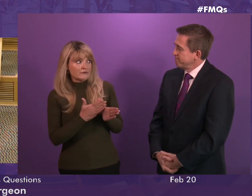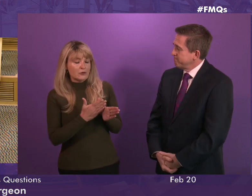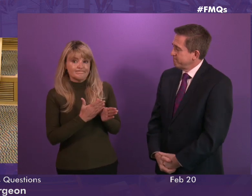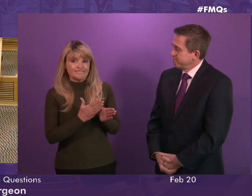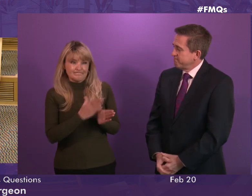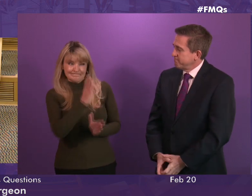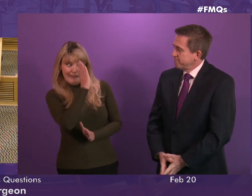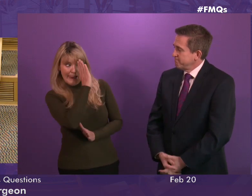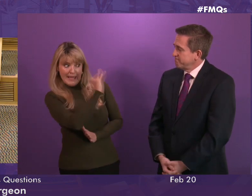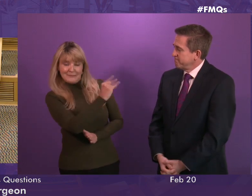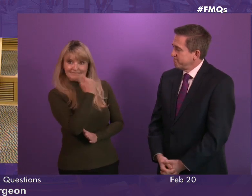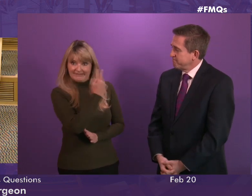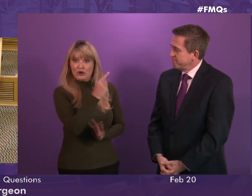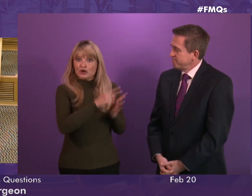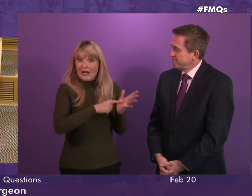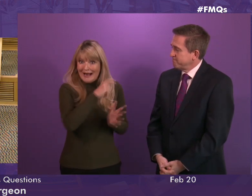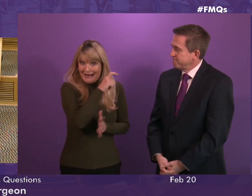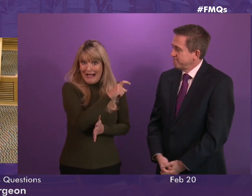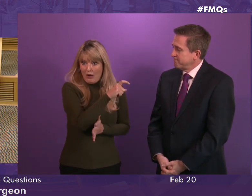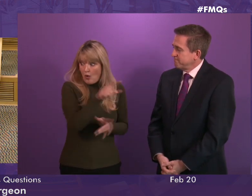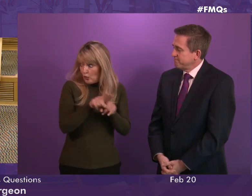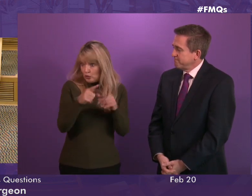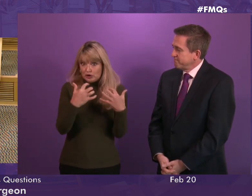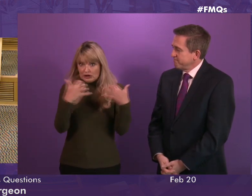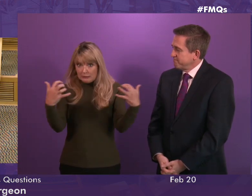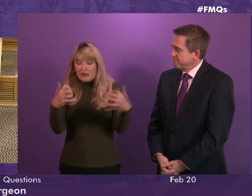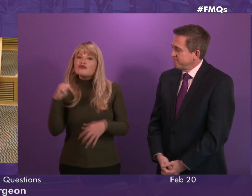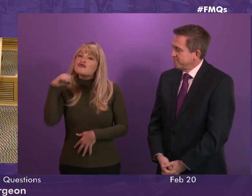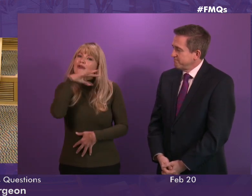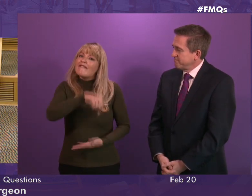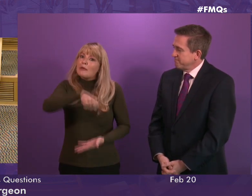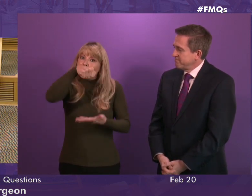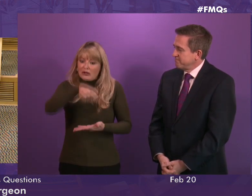and everyone in the chamber that in the draft budget for the year ahead we have committed